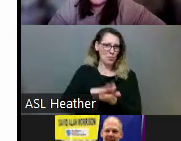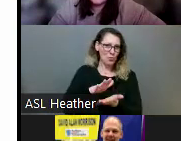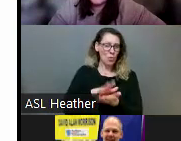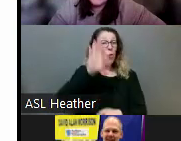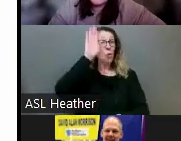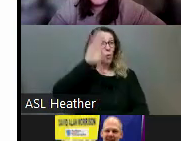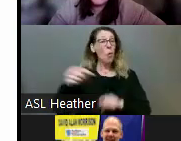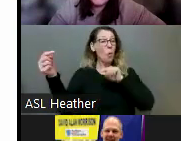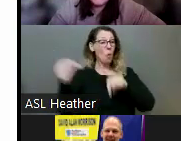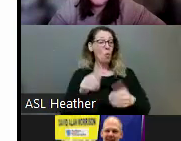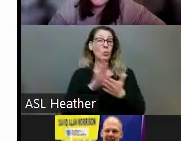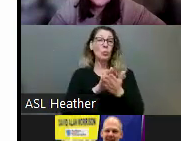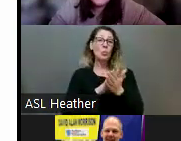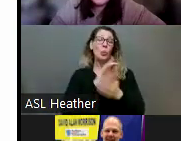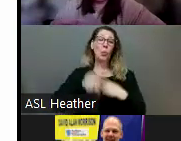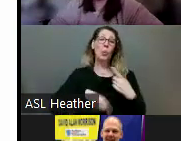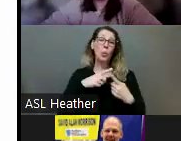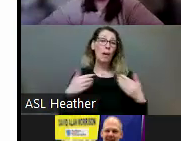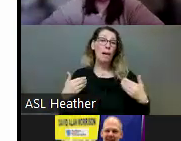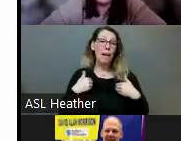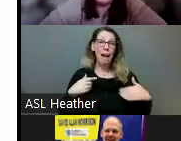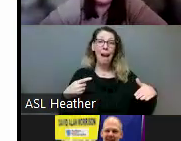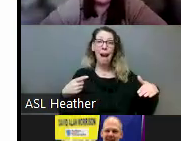to school on days when they have mentoring or a favorite class or